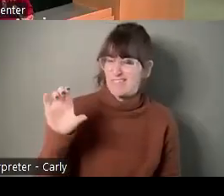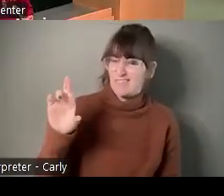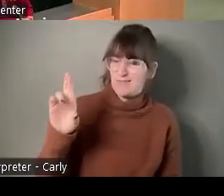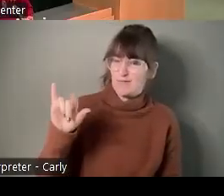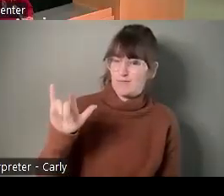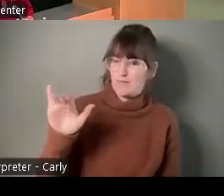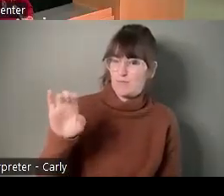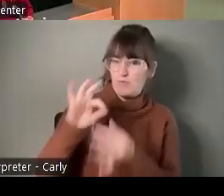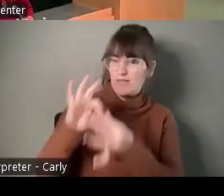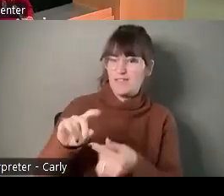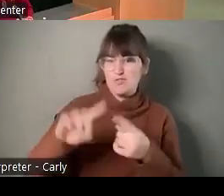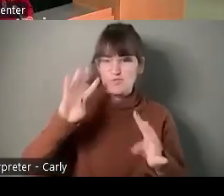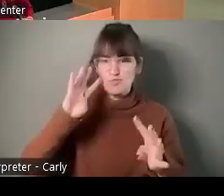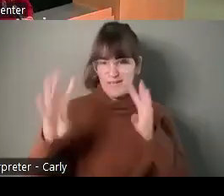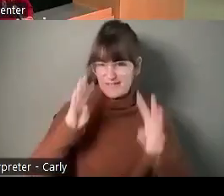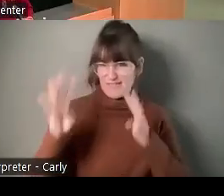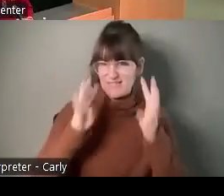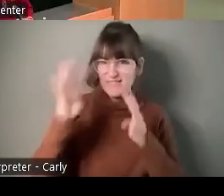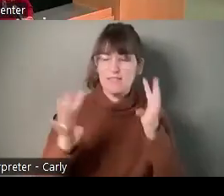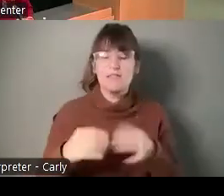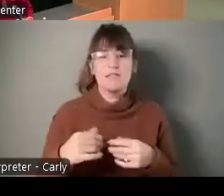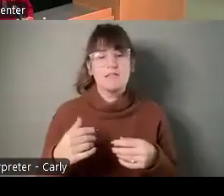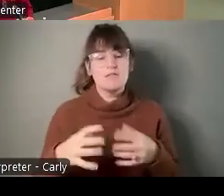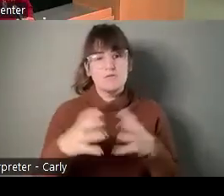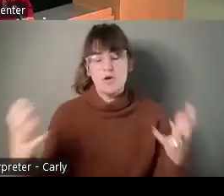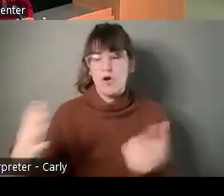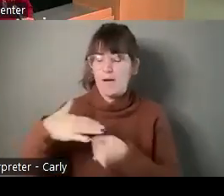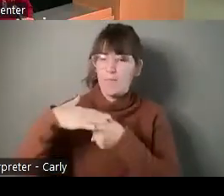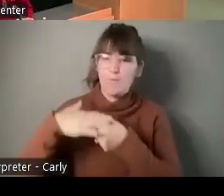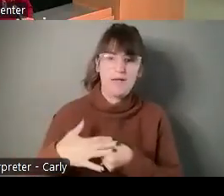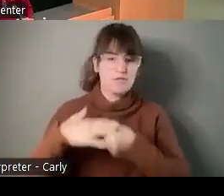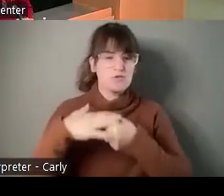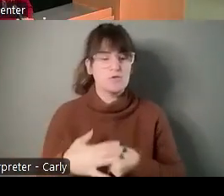about like this the uh all the pressure that we have to come up with something has really I